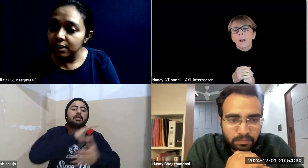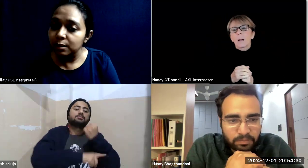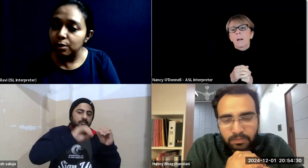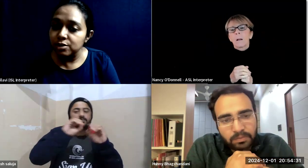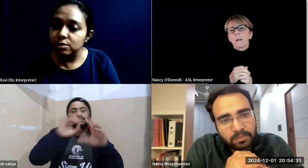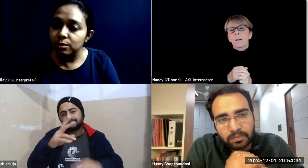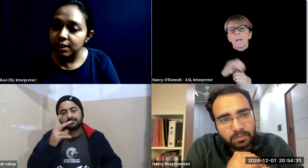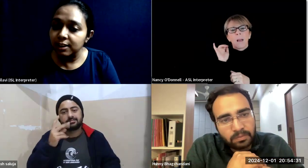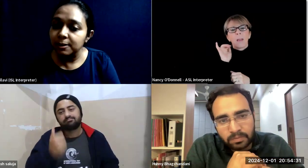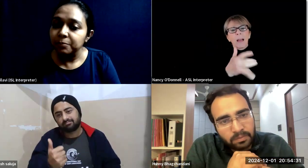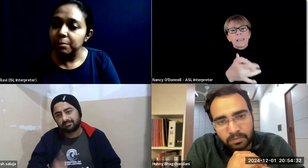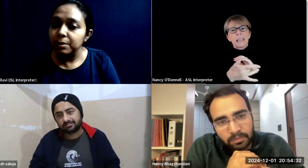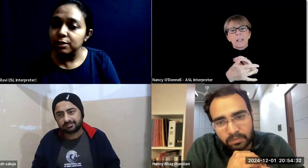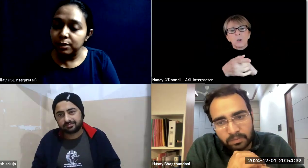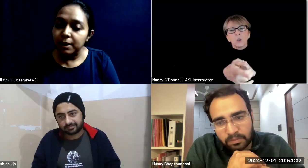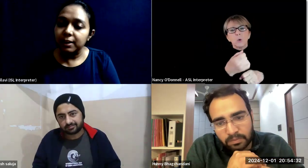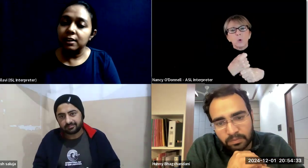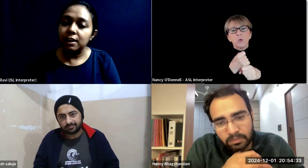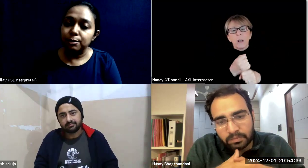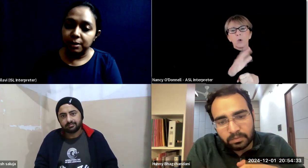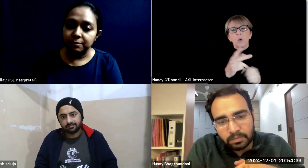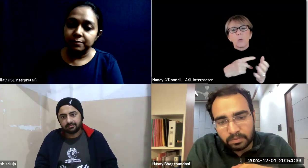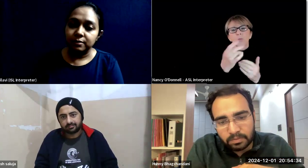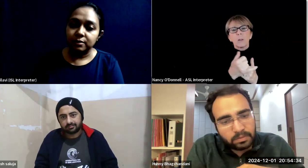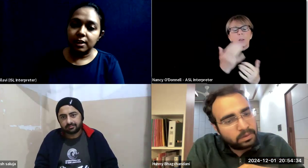create and the projects you create, maybe the feedback can come from them.